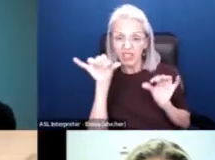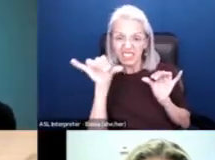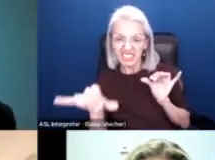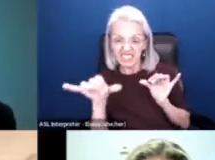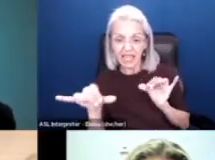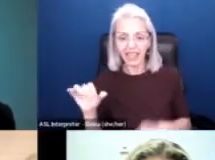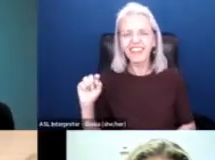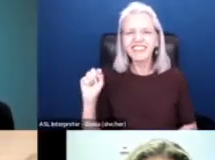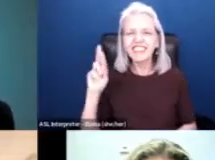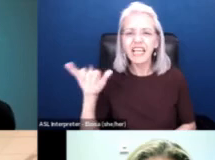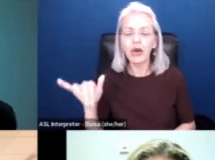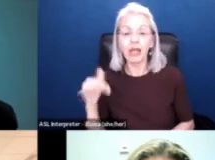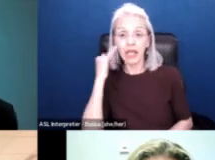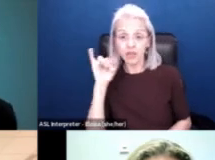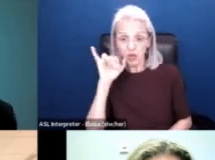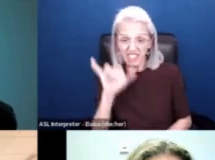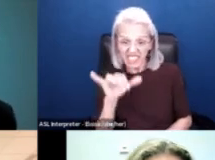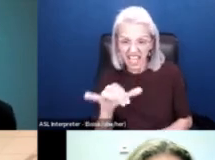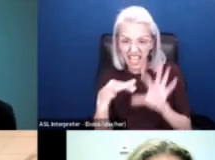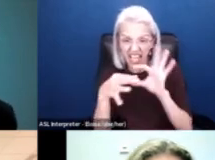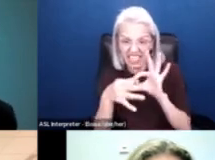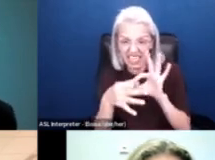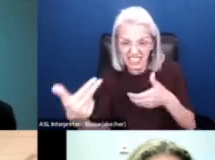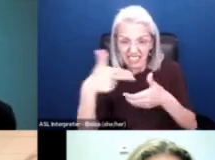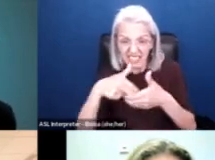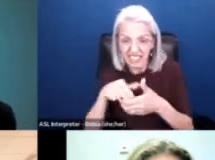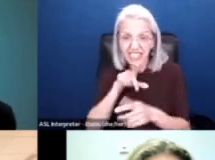it. So if you can bear with us, and stay with us for a few more minutes.